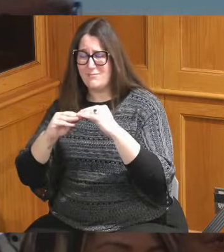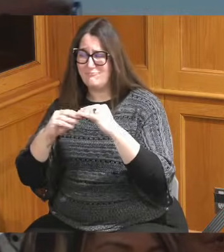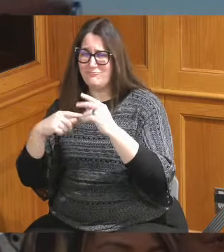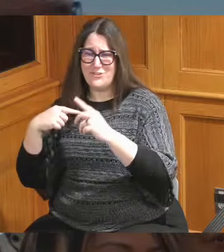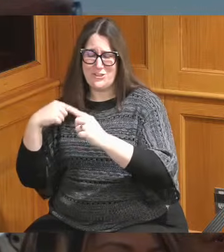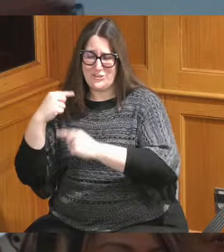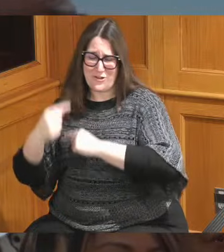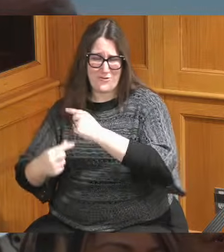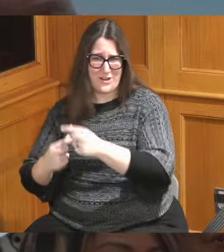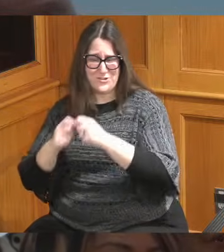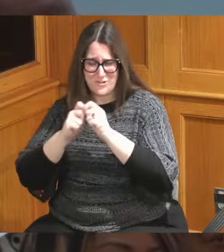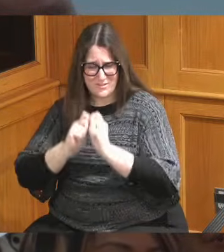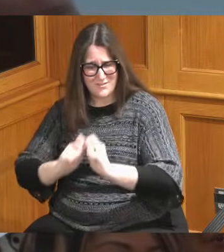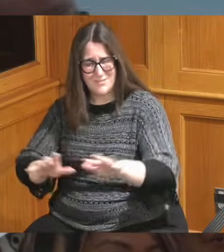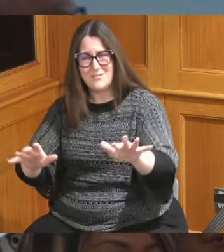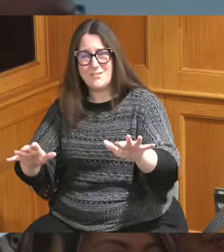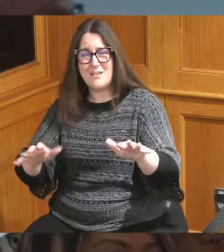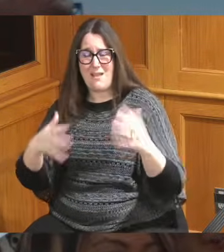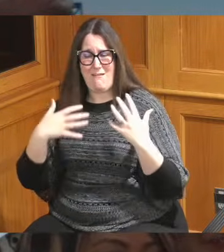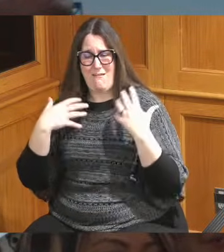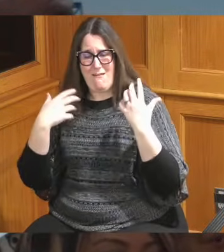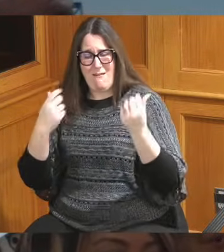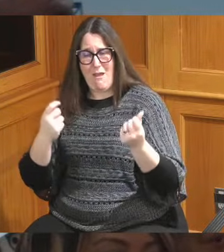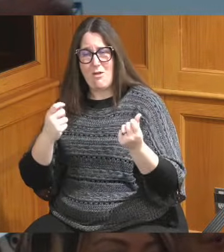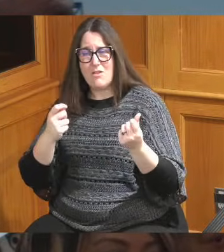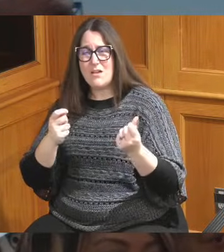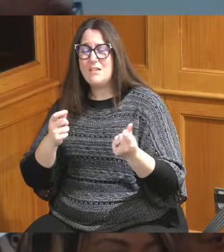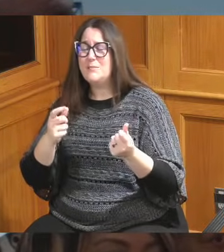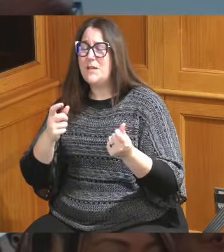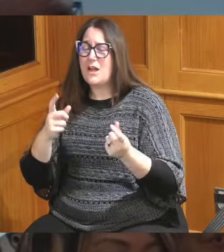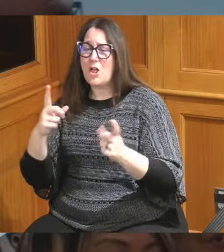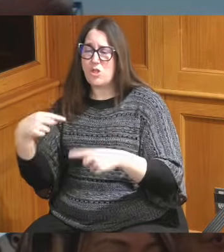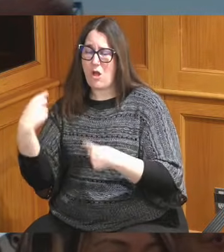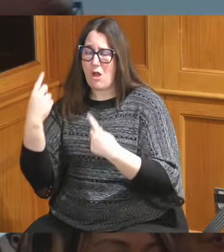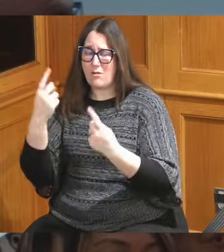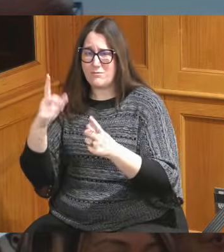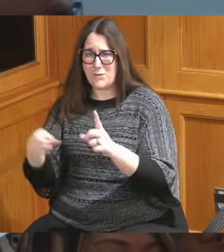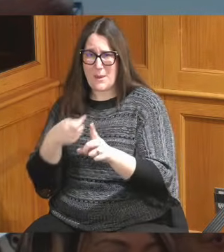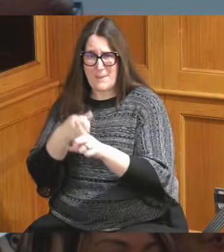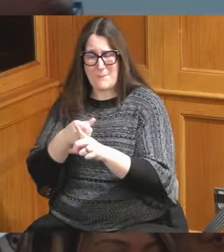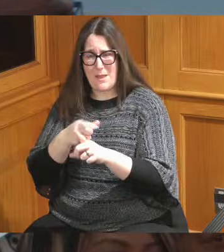health equity has been long a critical issue impacting black communities with disparities